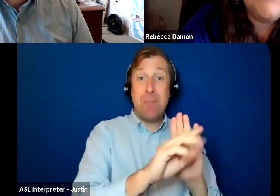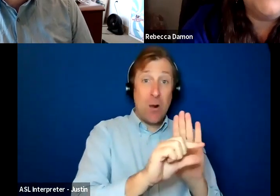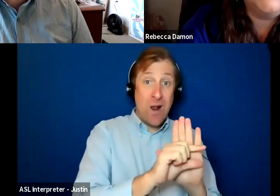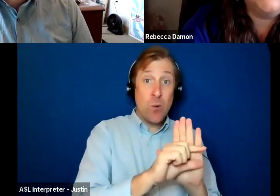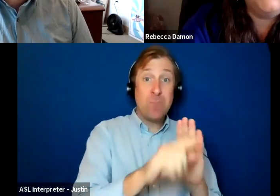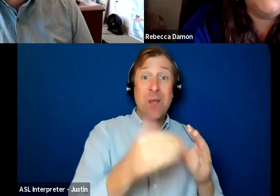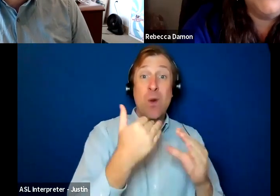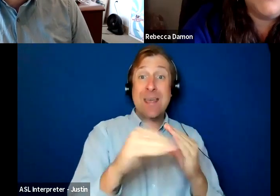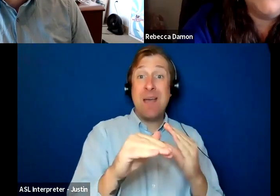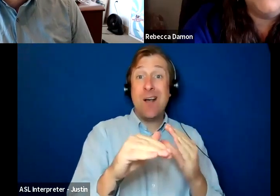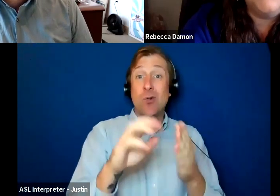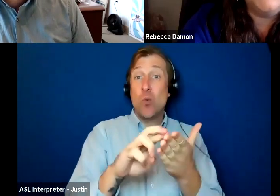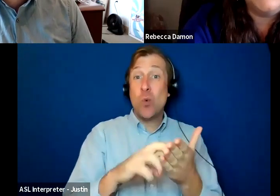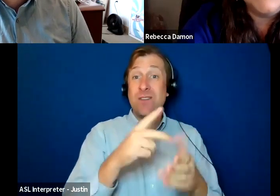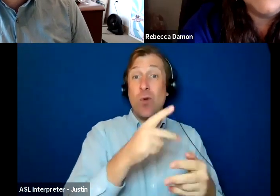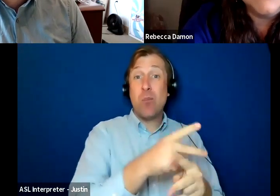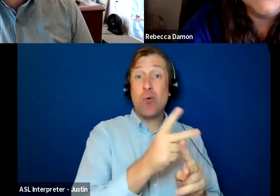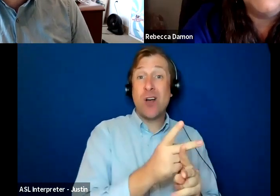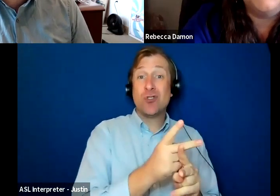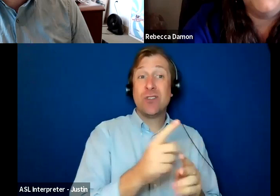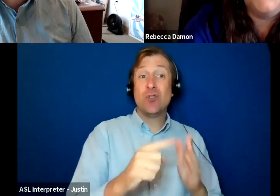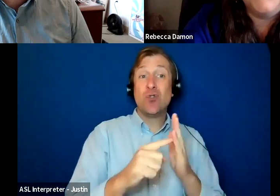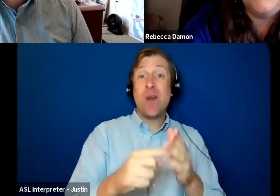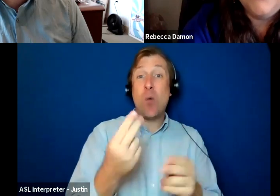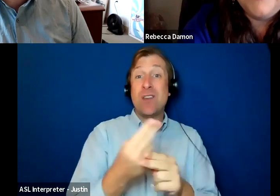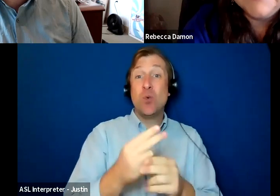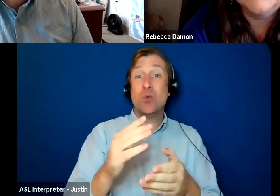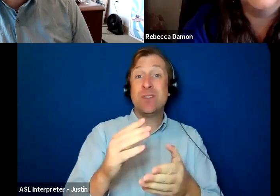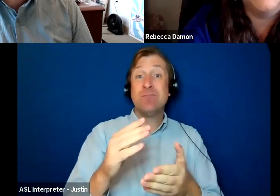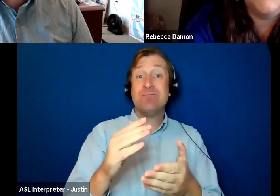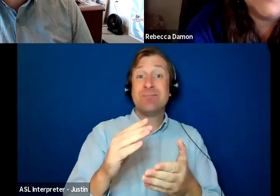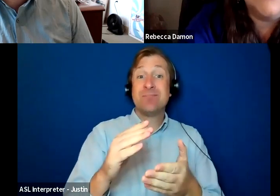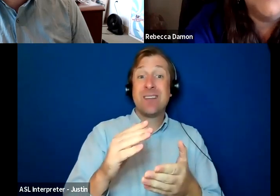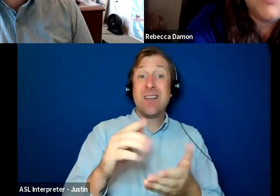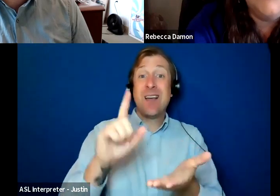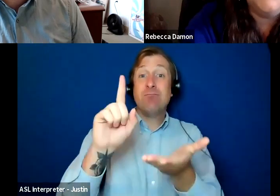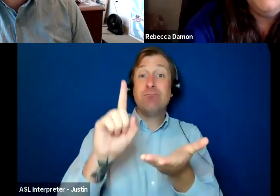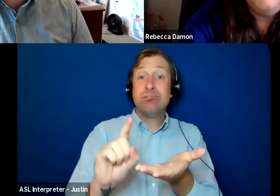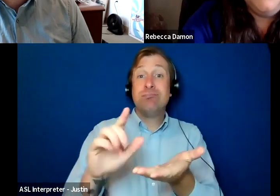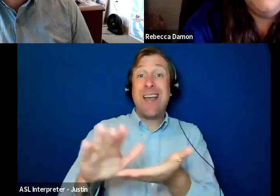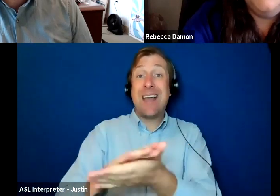by the production showed how they could use hand sanitizer before putting on our masks and after taking them off.